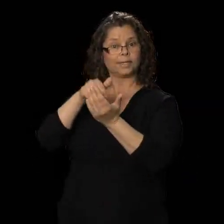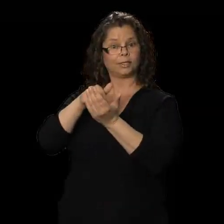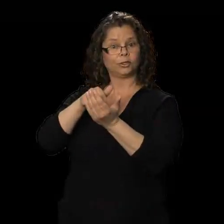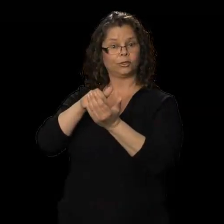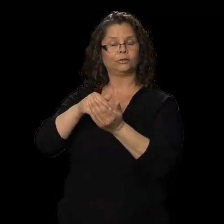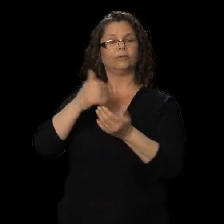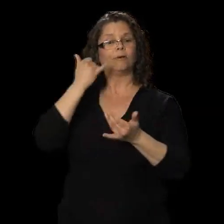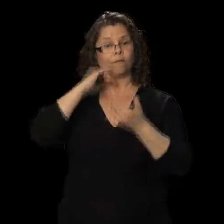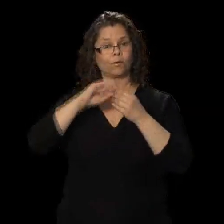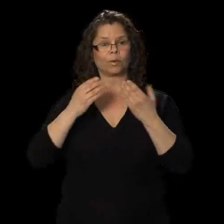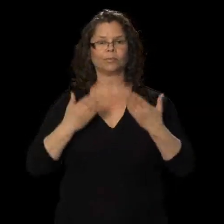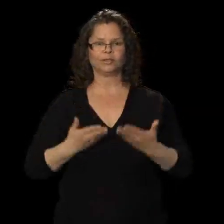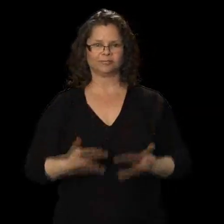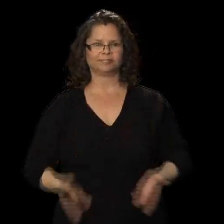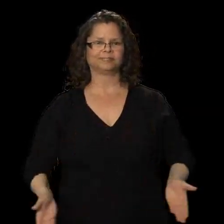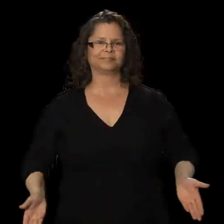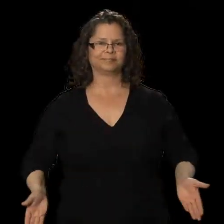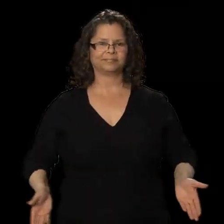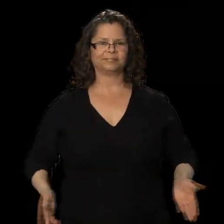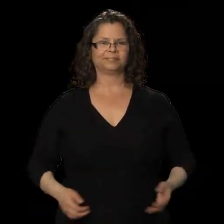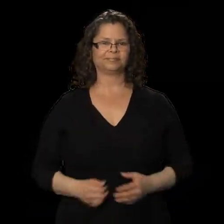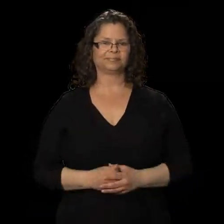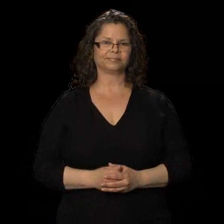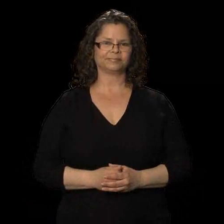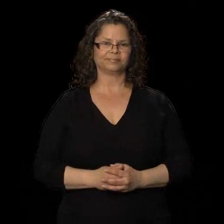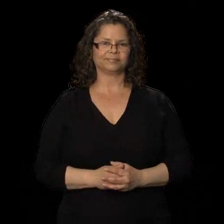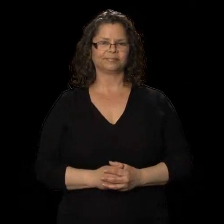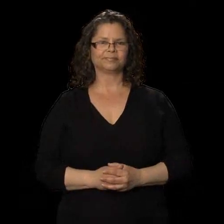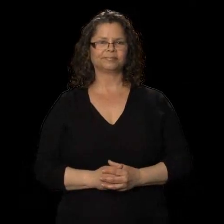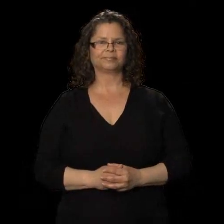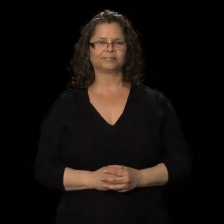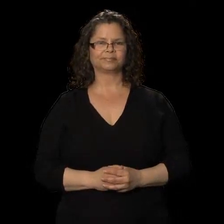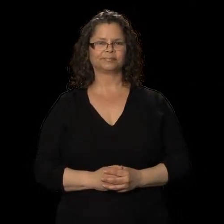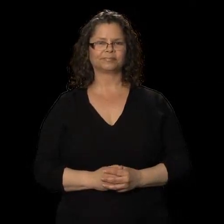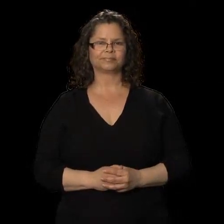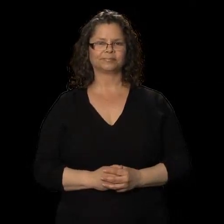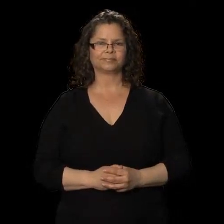TTY Toll Free: 1-866-612-8627 Website: www.hrlsc.on.ca